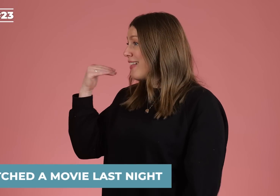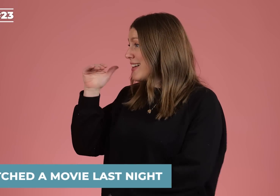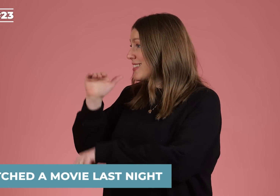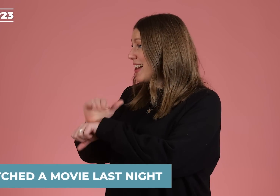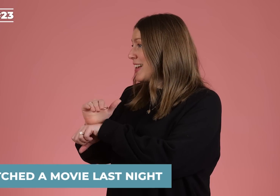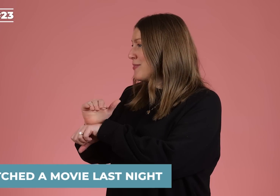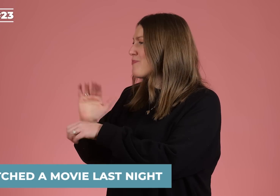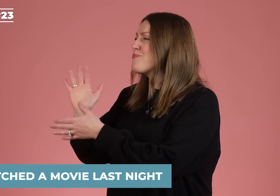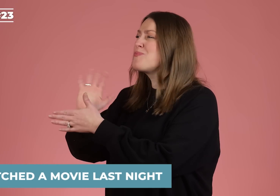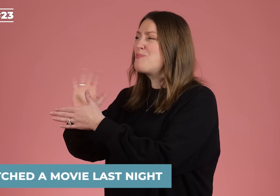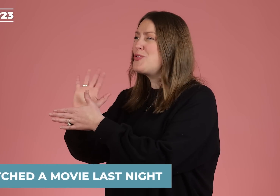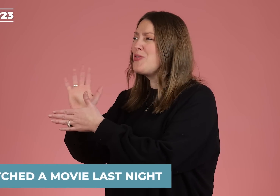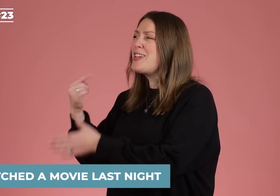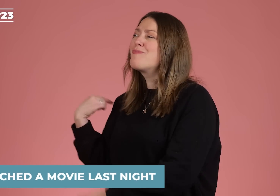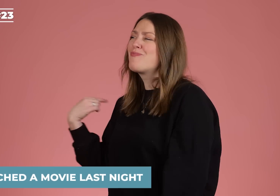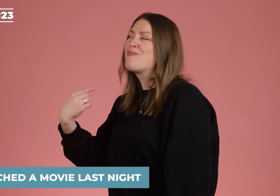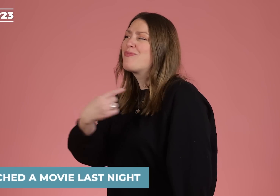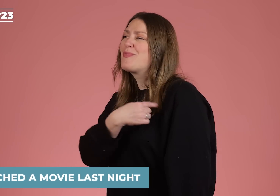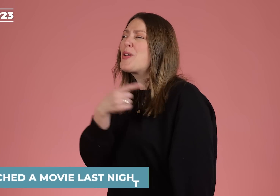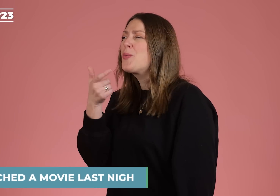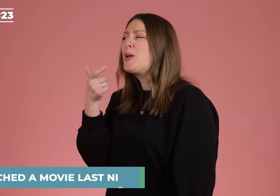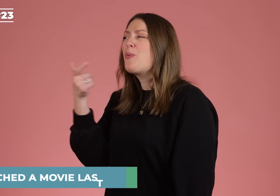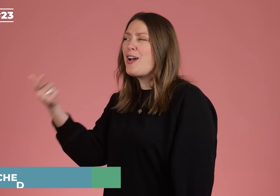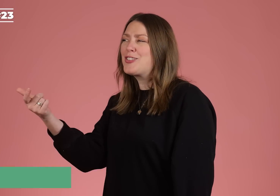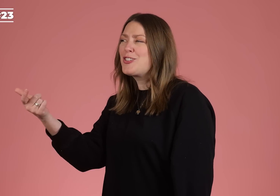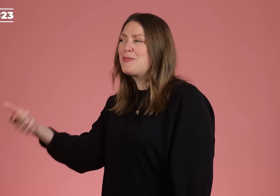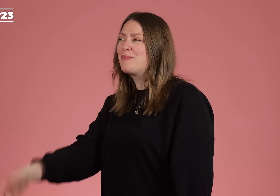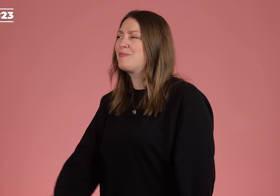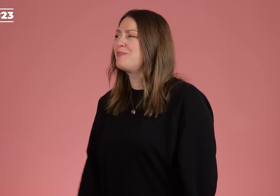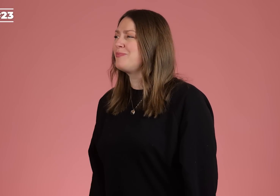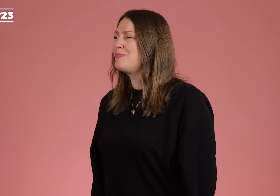Last night Movie We watched.